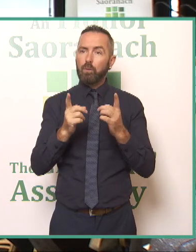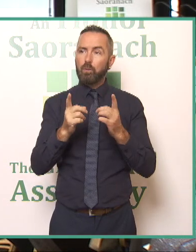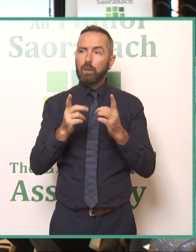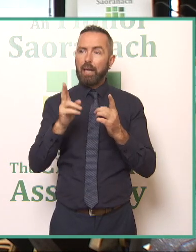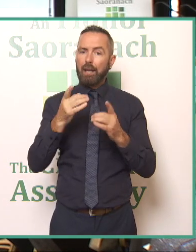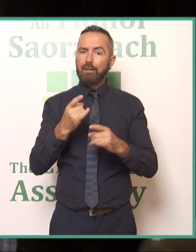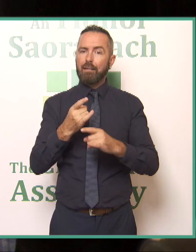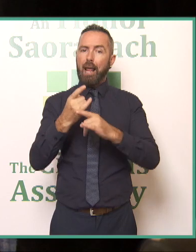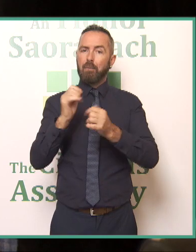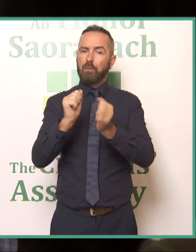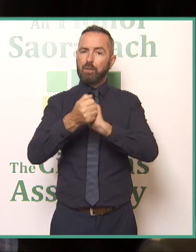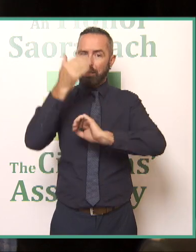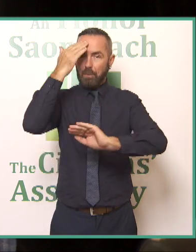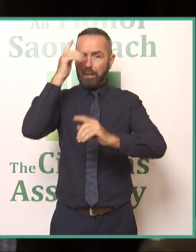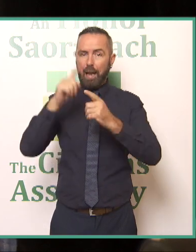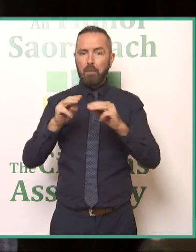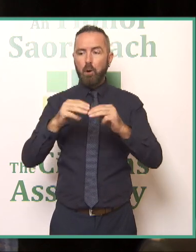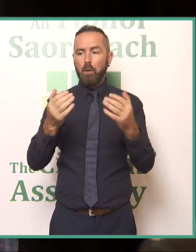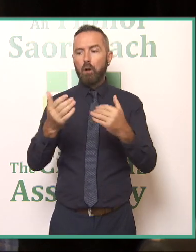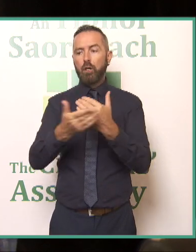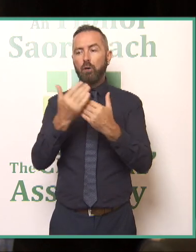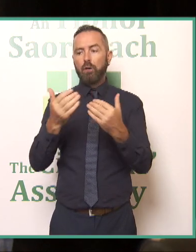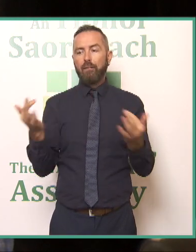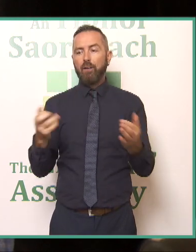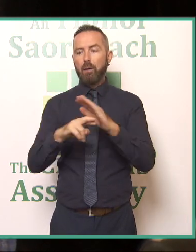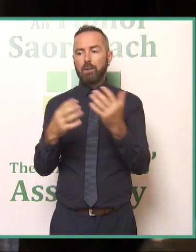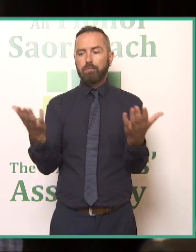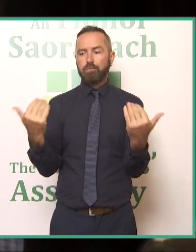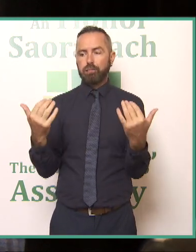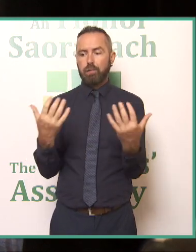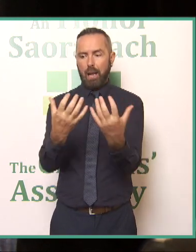coming through that will be more likely to embrace change but like I was just telling someone for it